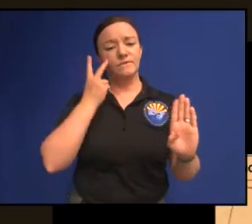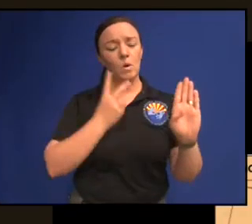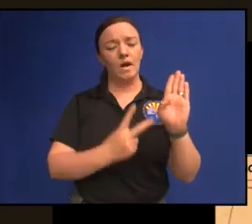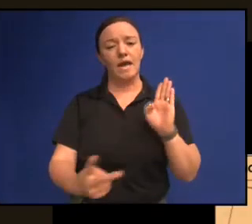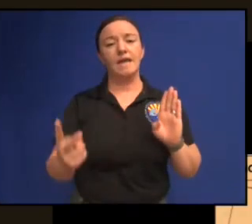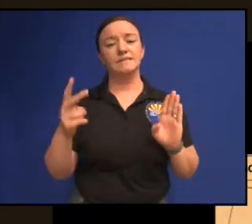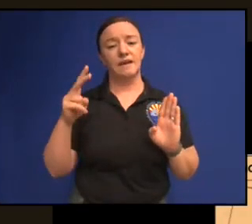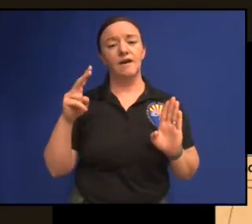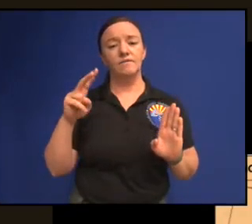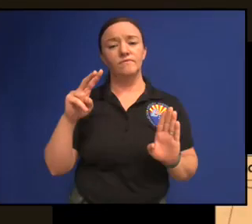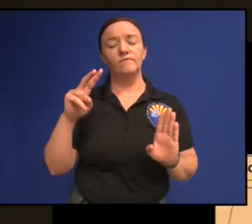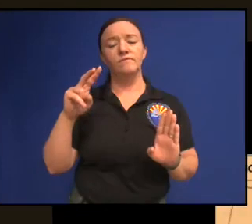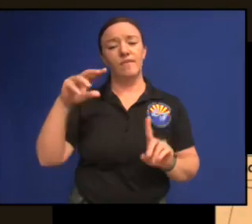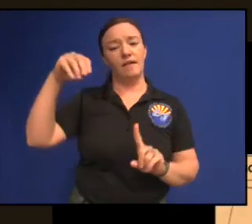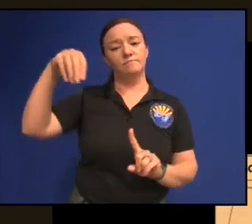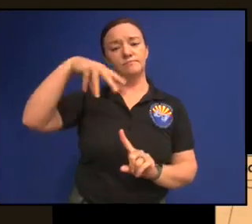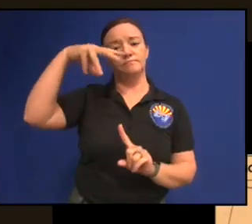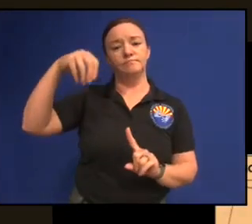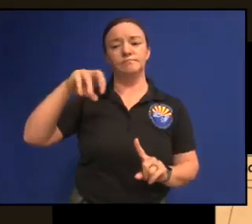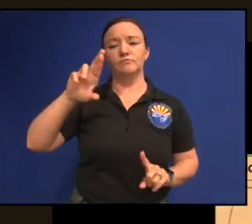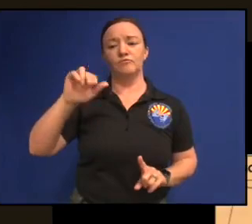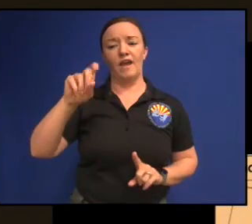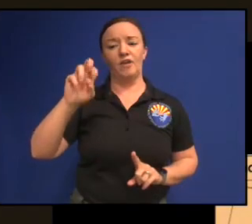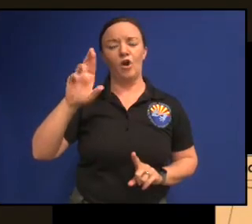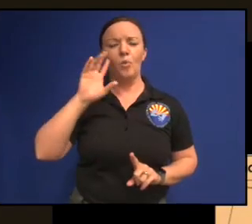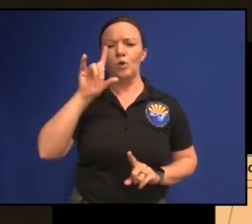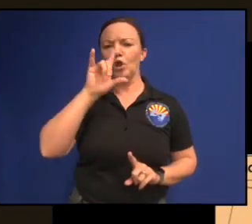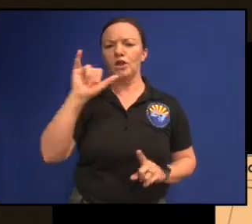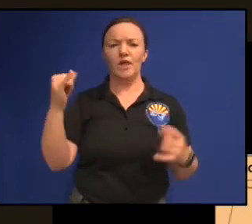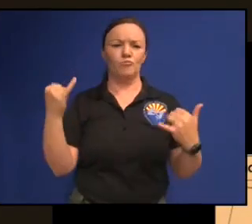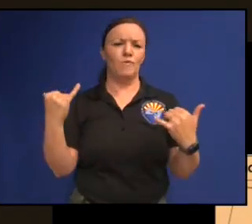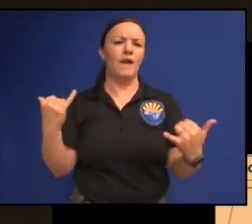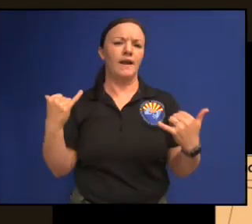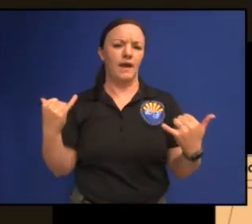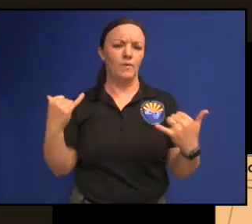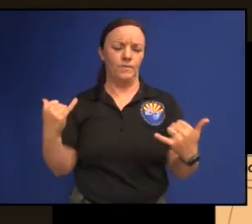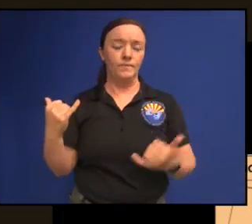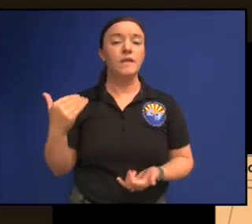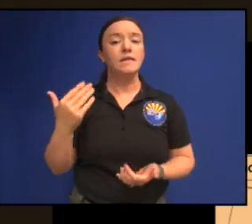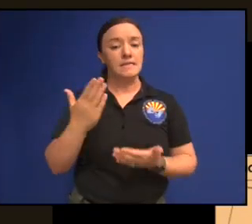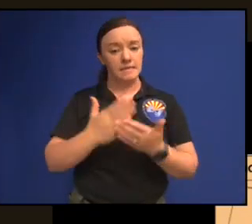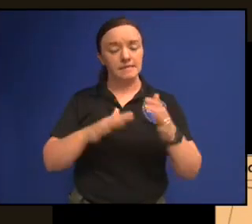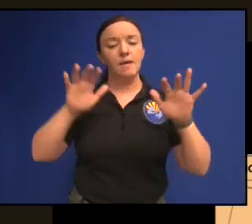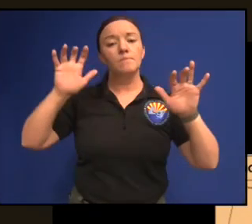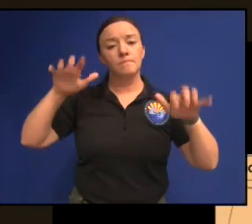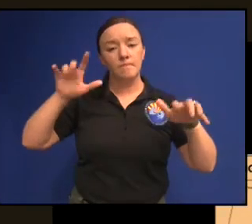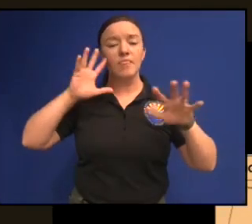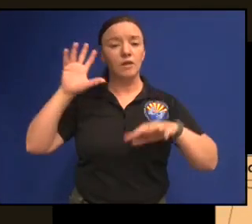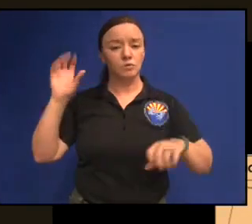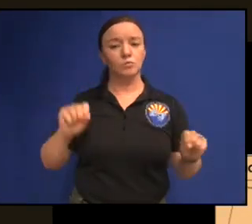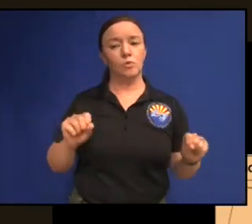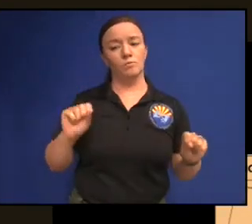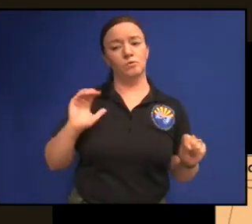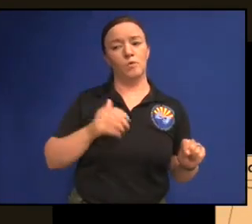SO WE ACTUALLY DO HAVE SOME SHOWERS AND THUNDERSTORMS JUST TO OUR WEST AND MOVING TOWARDS THAT CIRCLE THAT I HAVE THERE, WHICH WOULD BE OUR FIRE.